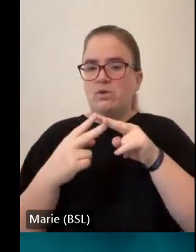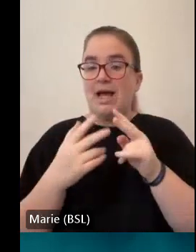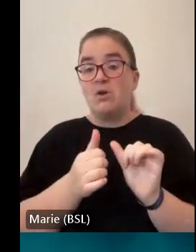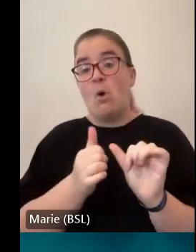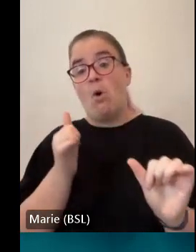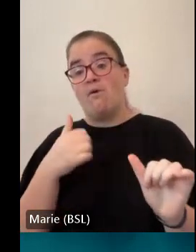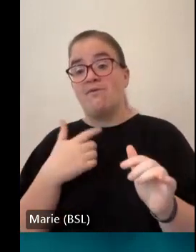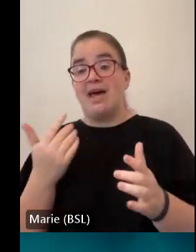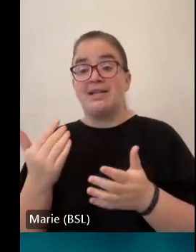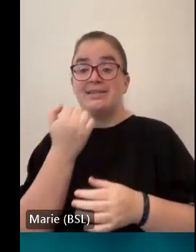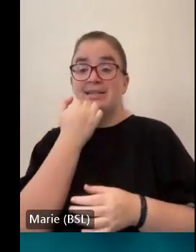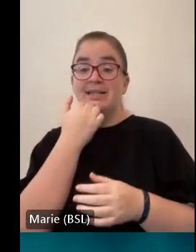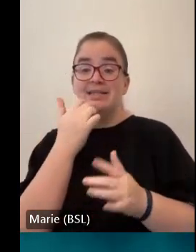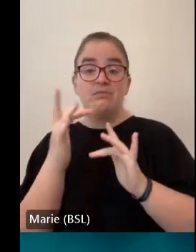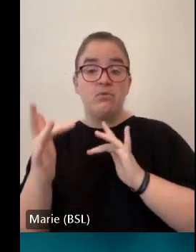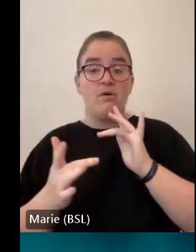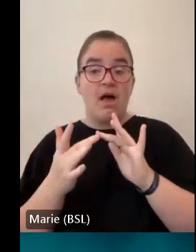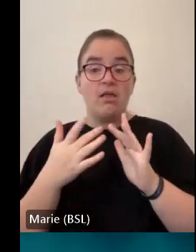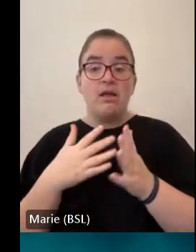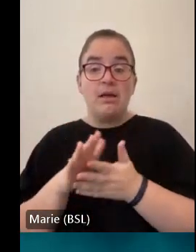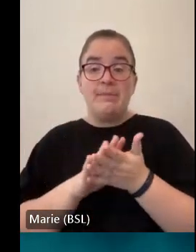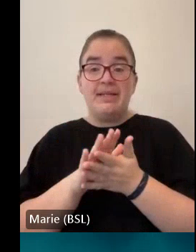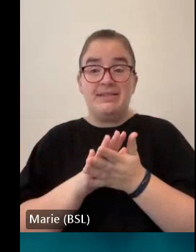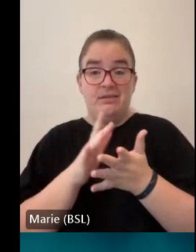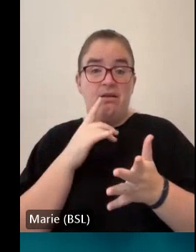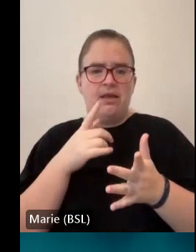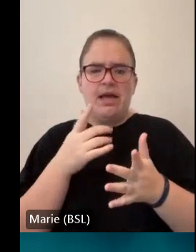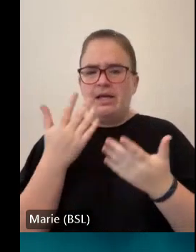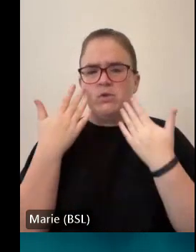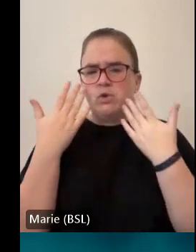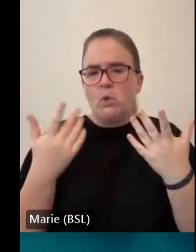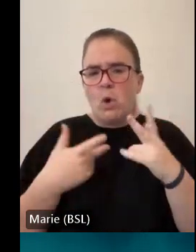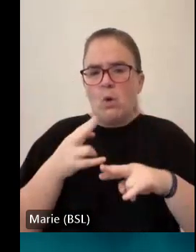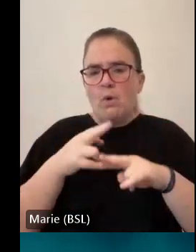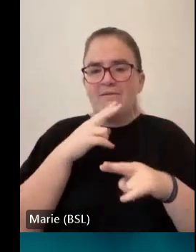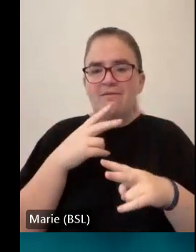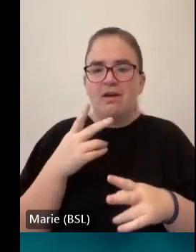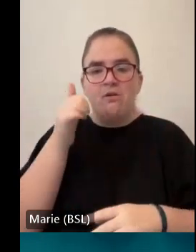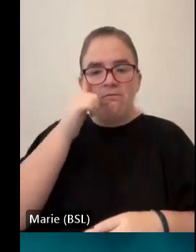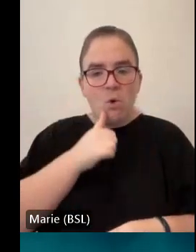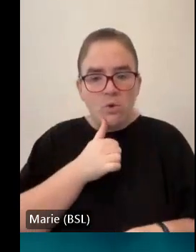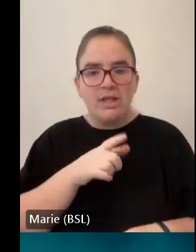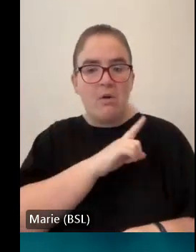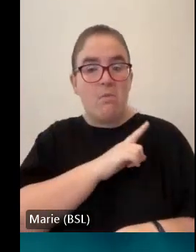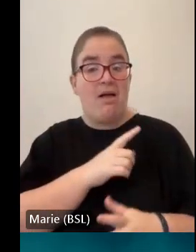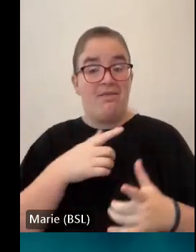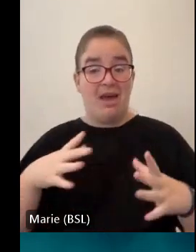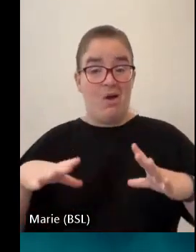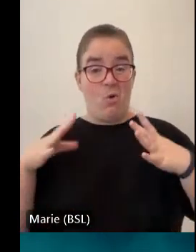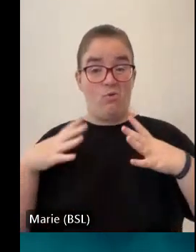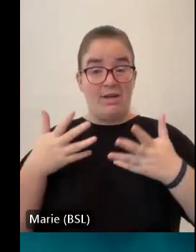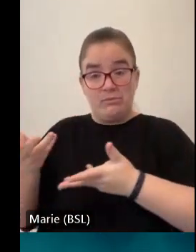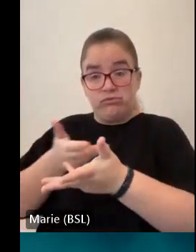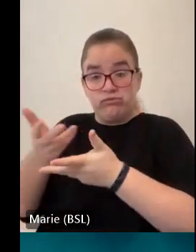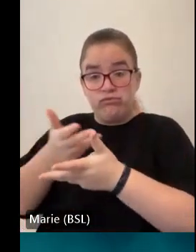unaware now that they've been flagged up as a fraudster and removed from the site because they're already engaged with them.